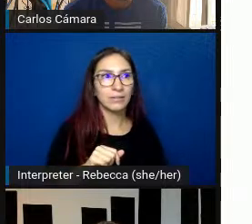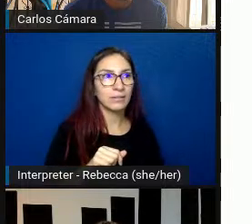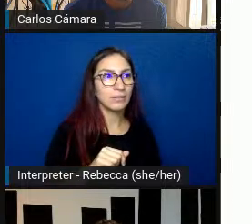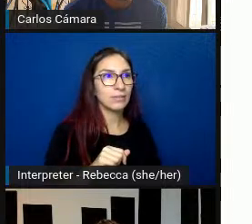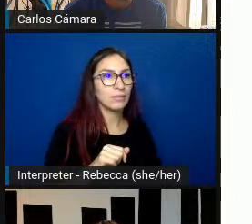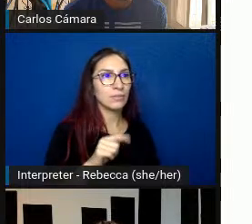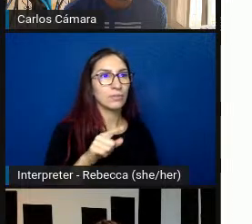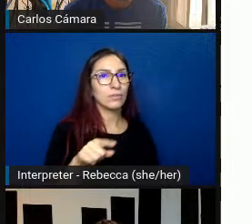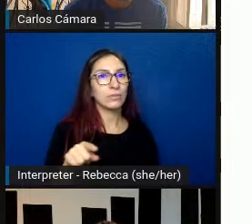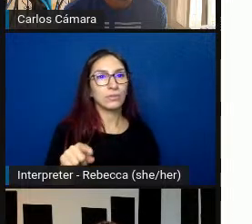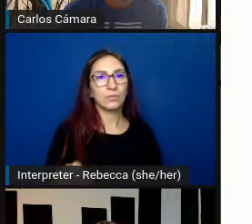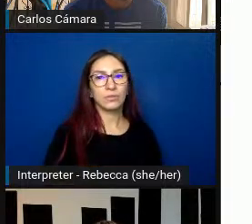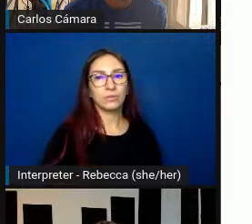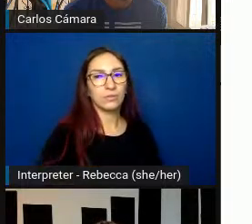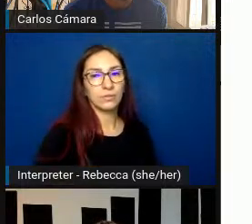If you can see my screen, this is basically